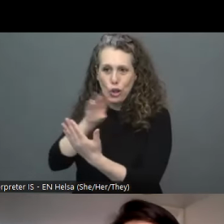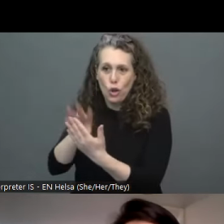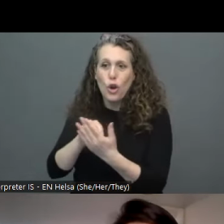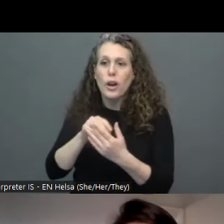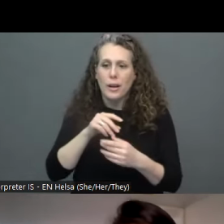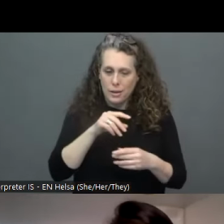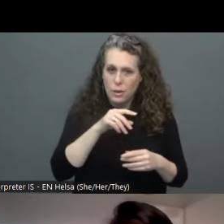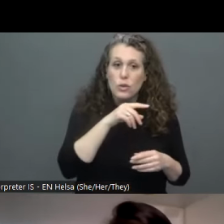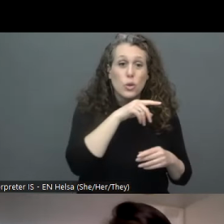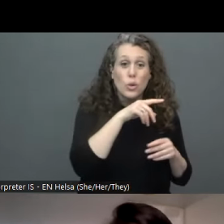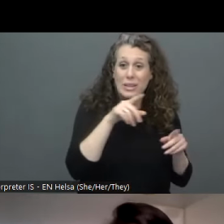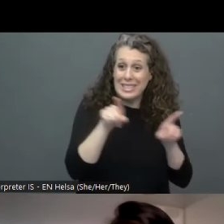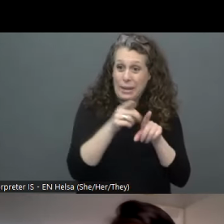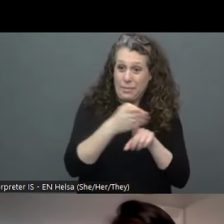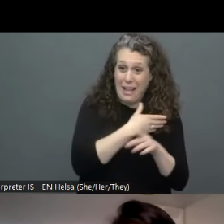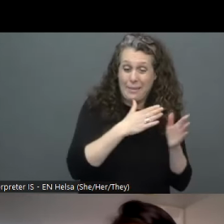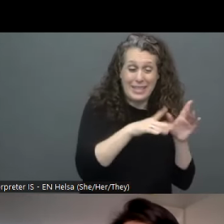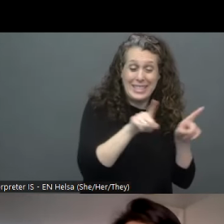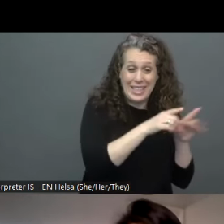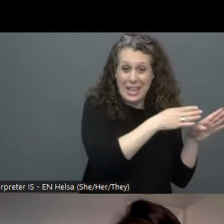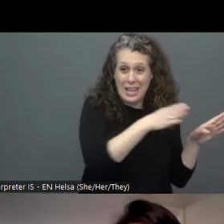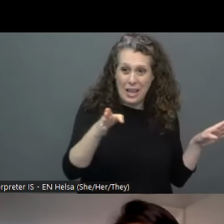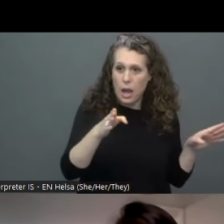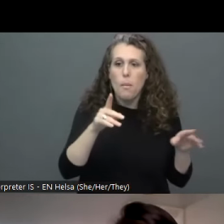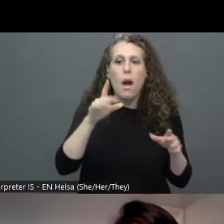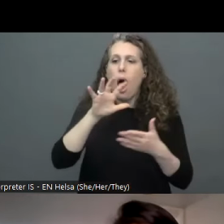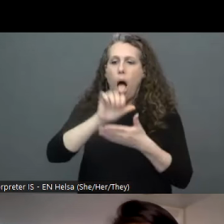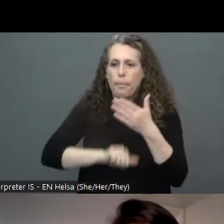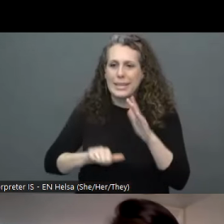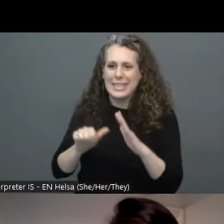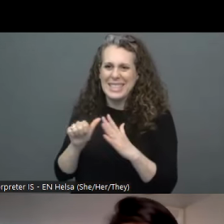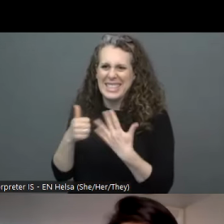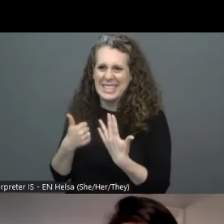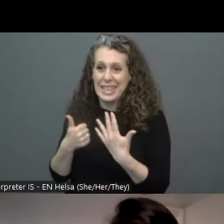which is focusing on different space of programming. That was hard to translate into